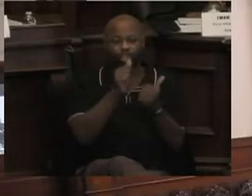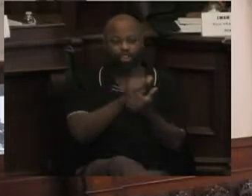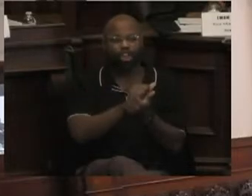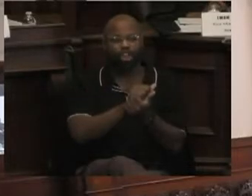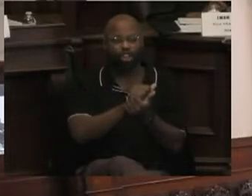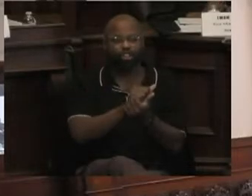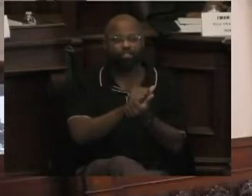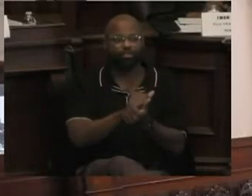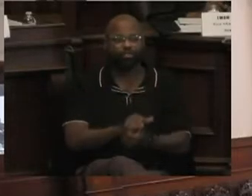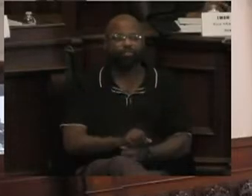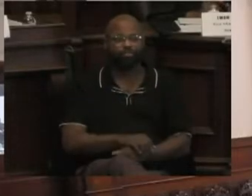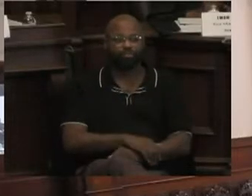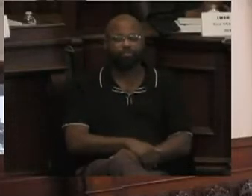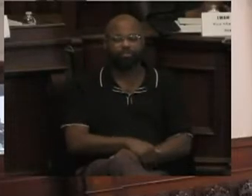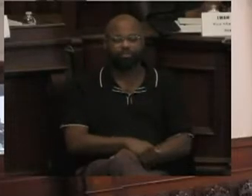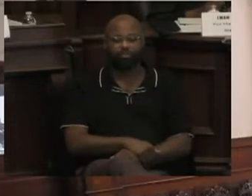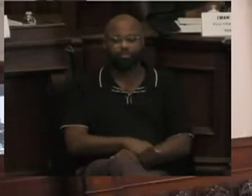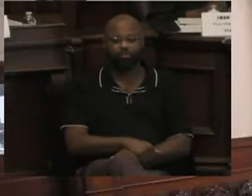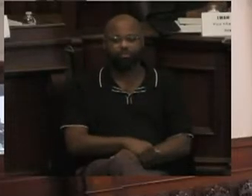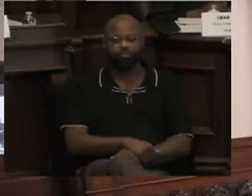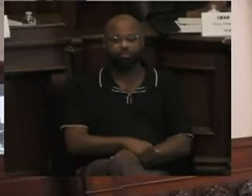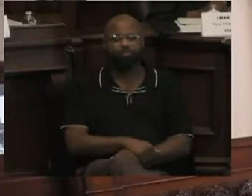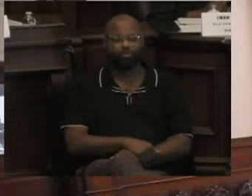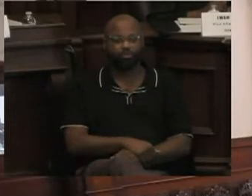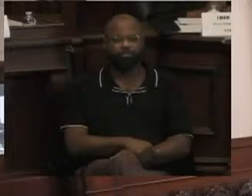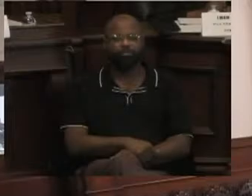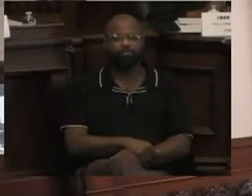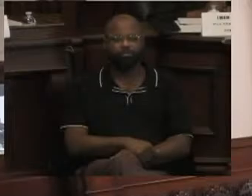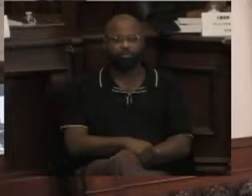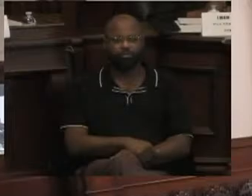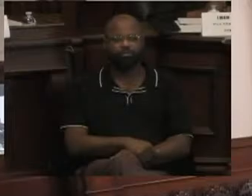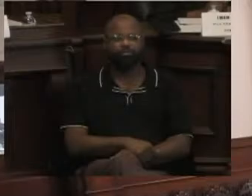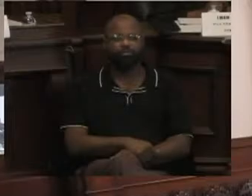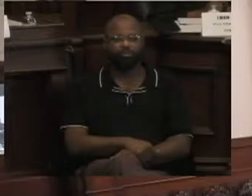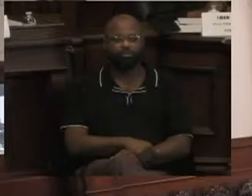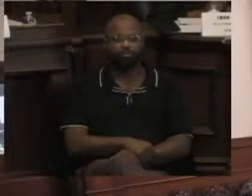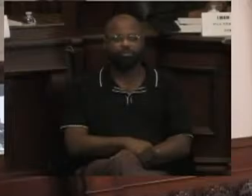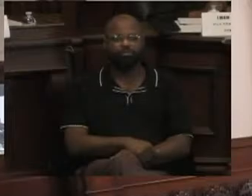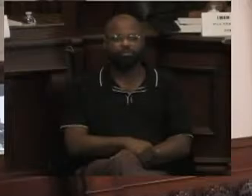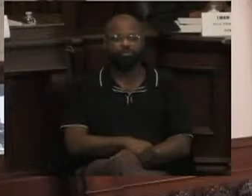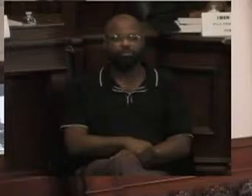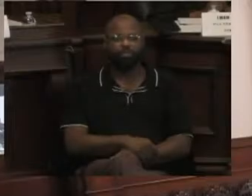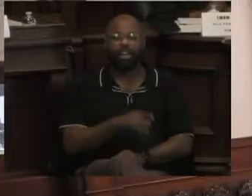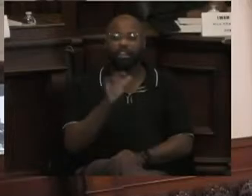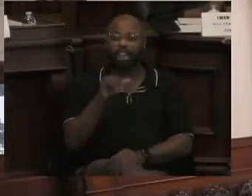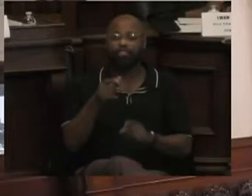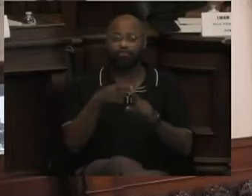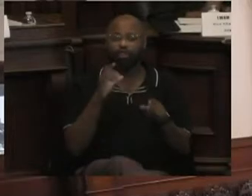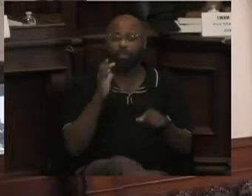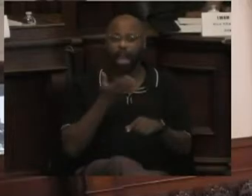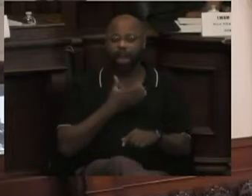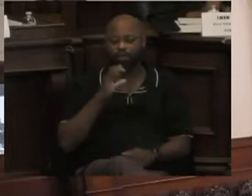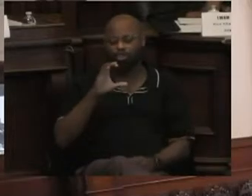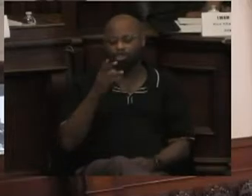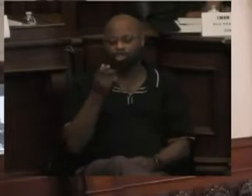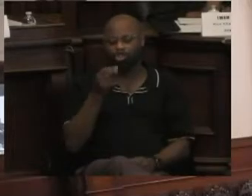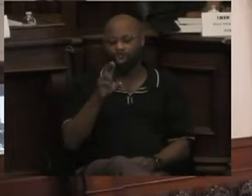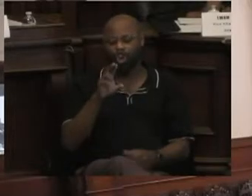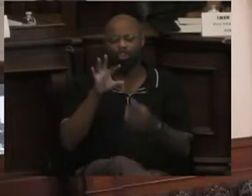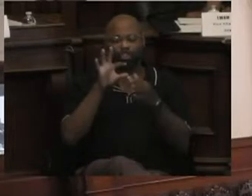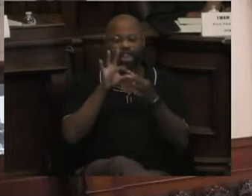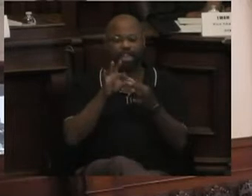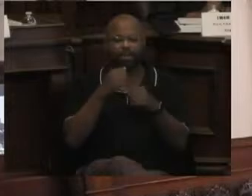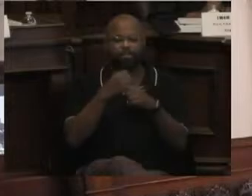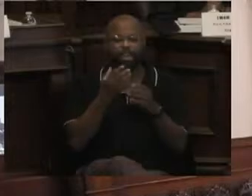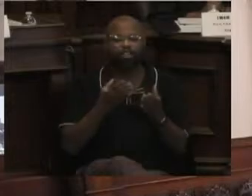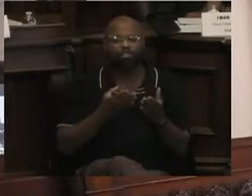called a proposal for change